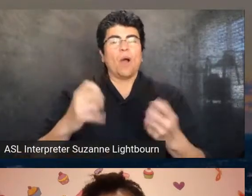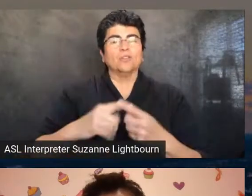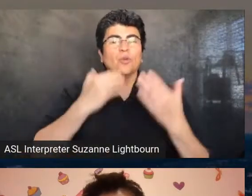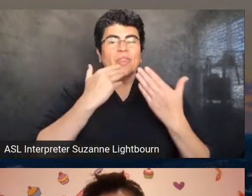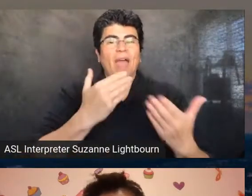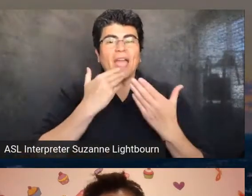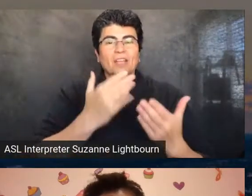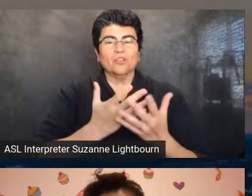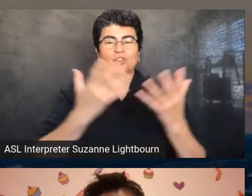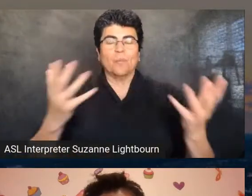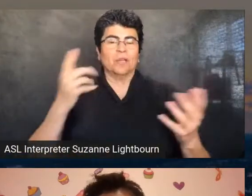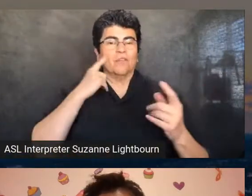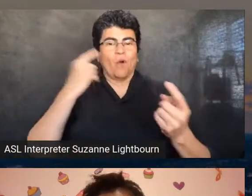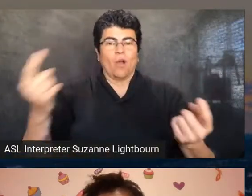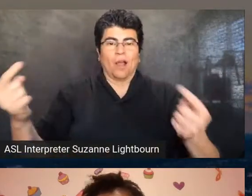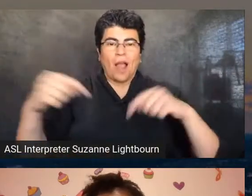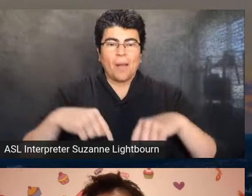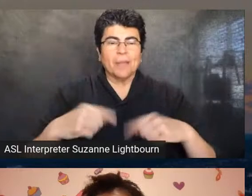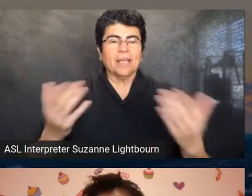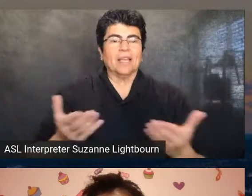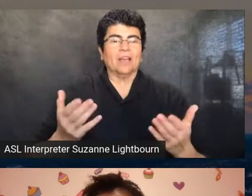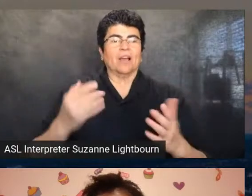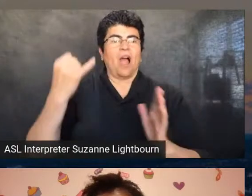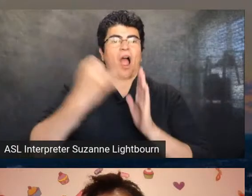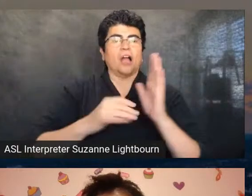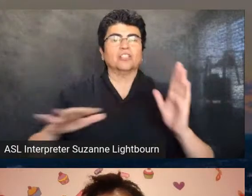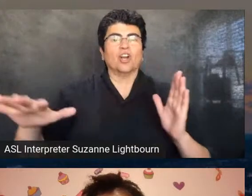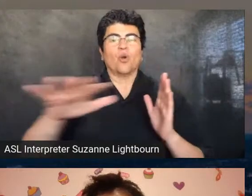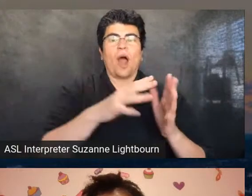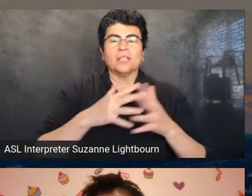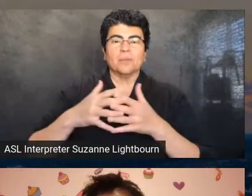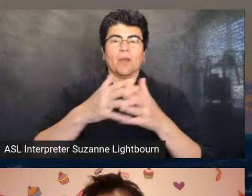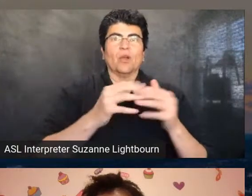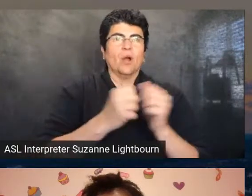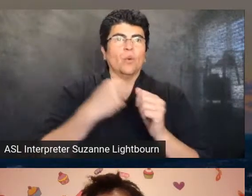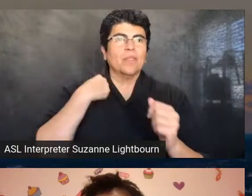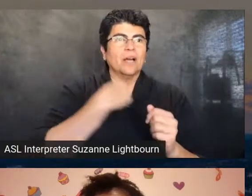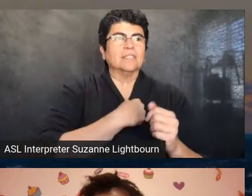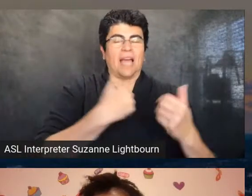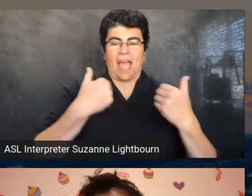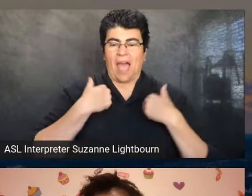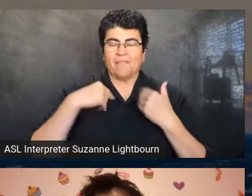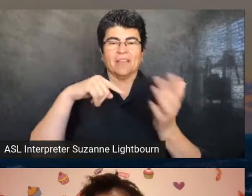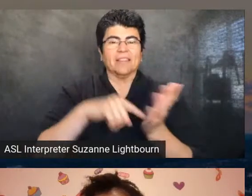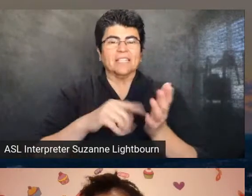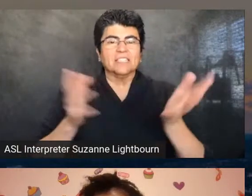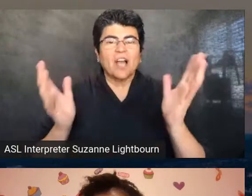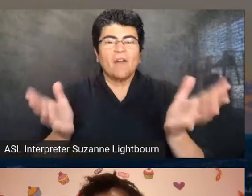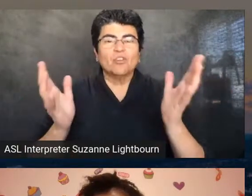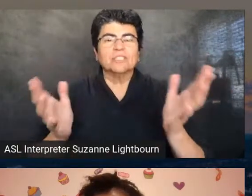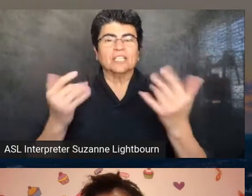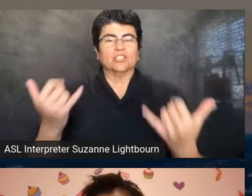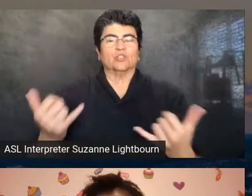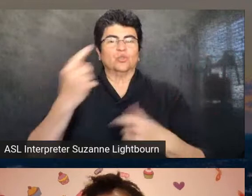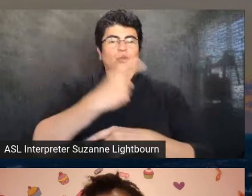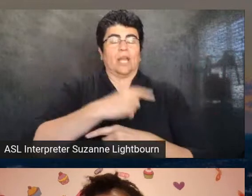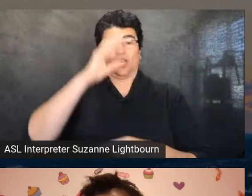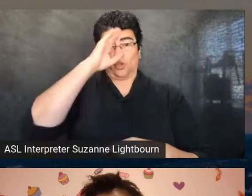for coming onto Arts Across America with us, and having the conversation today. For a long time,